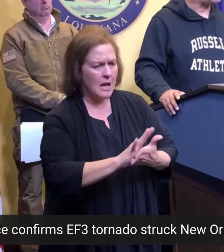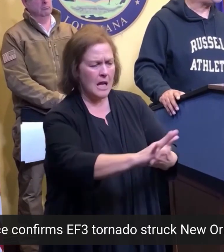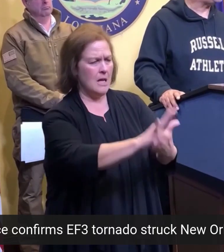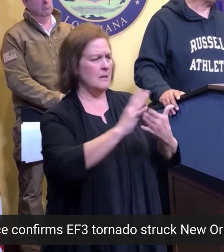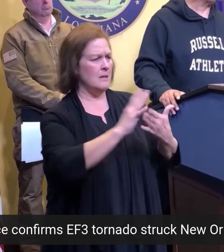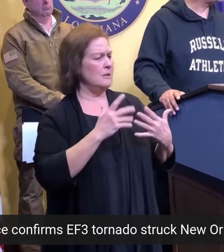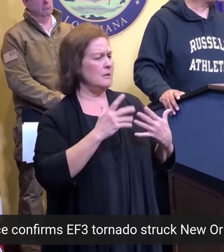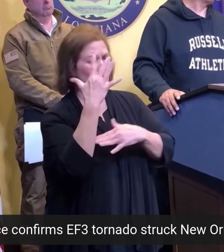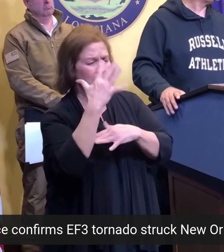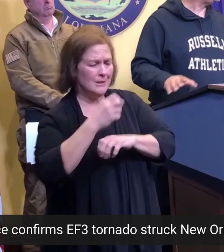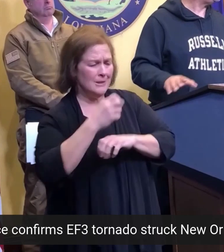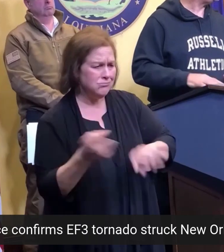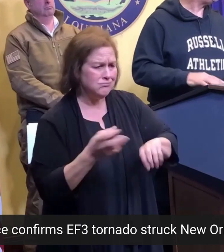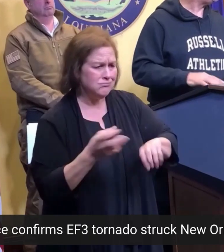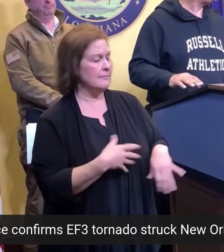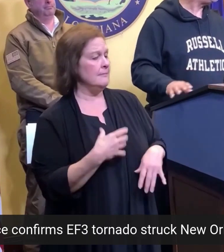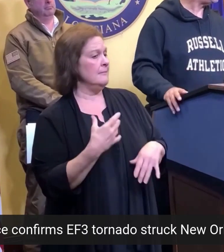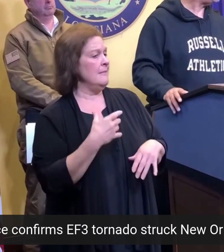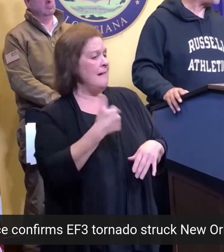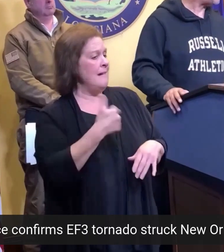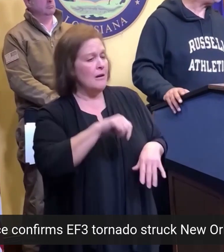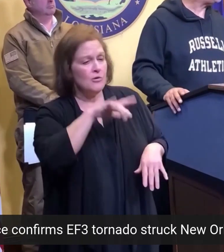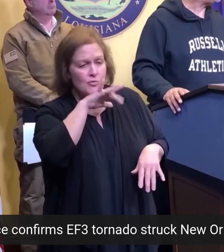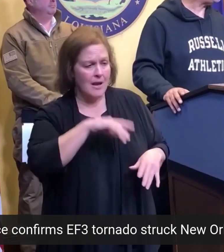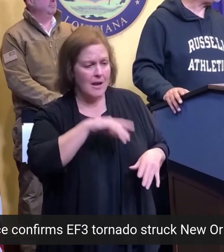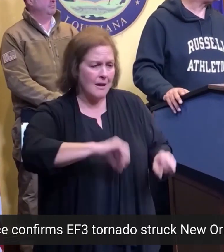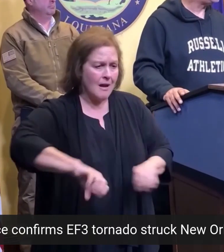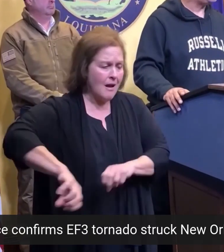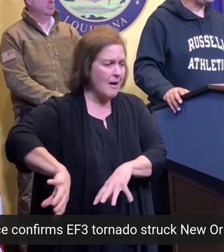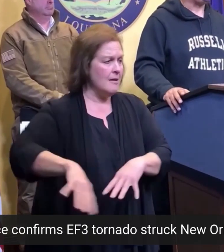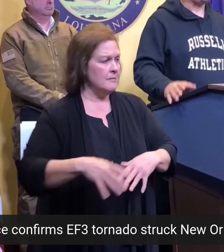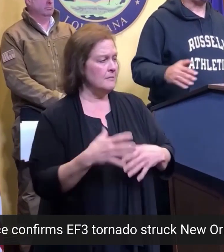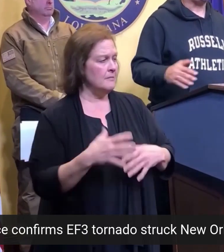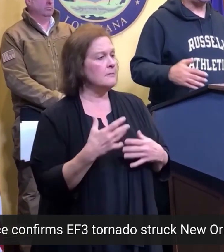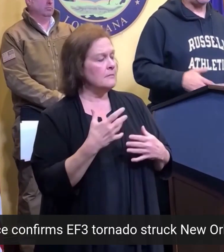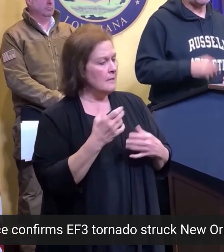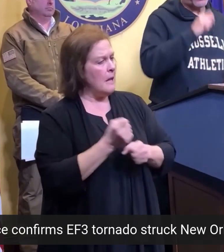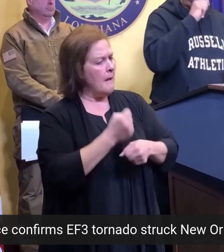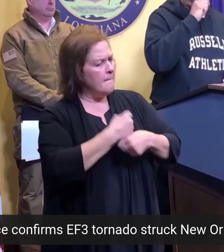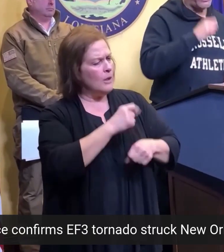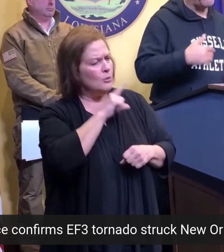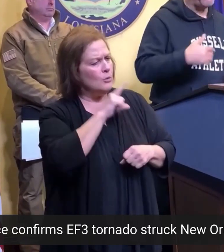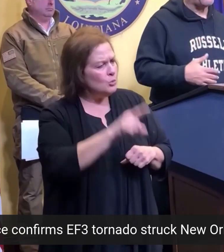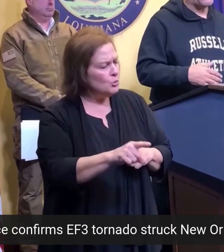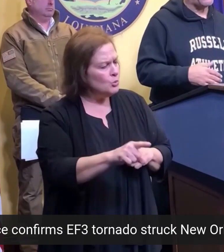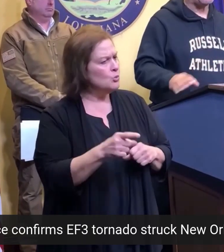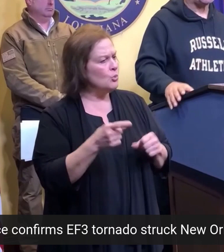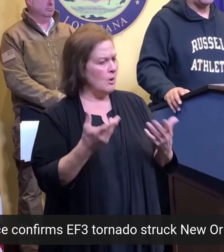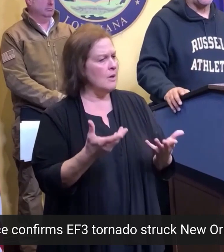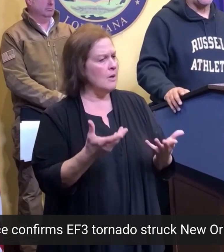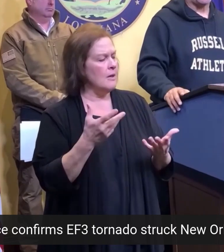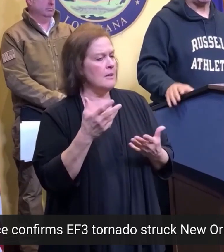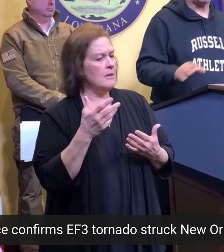trees getting debris out of the way of homes and making sure if nothing else uh that some of the